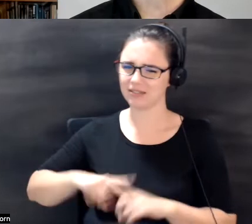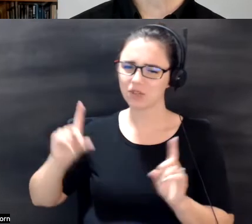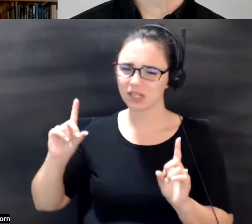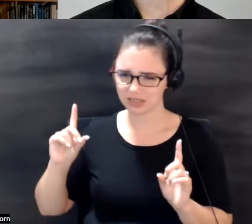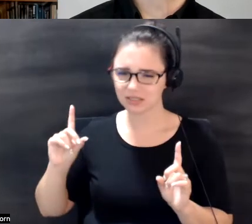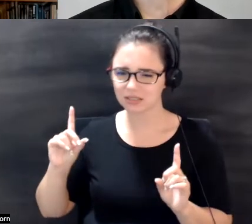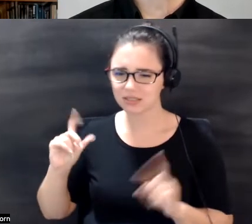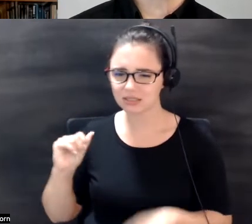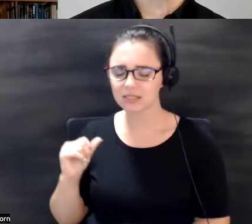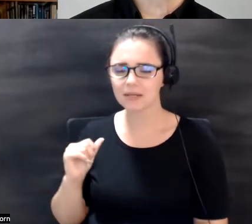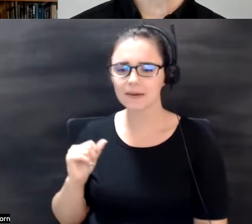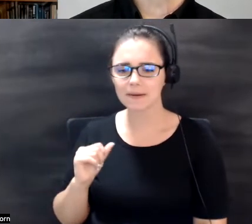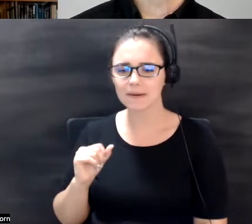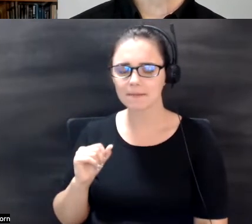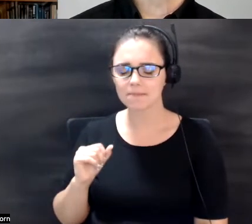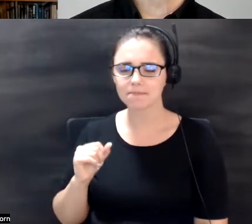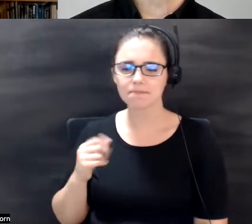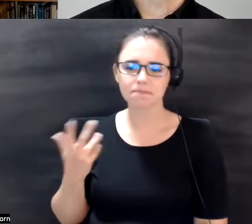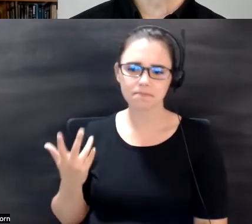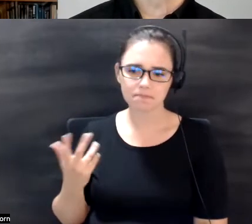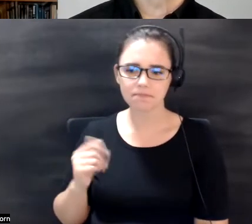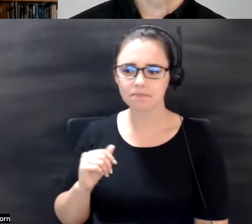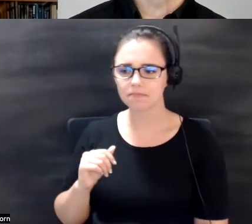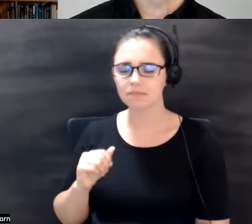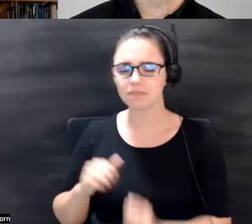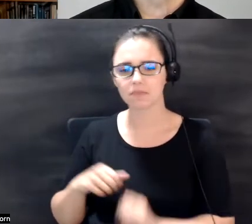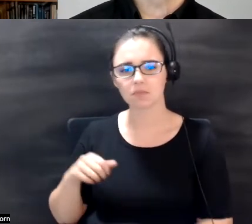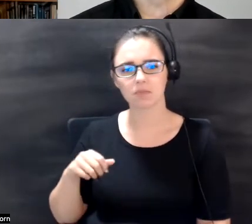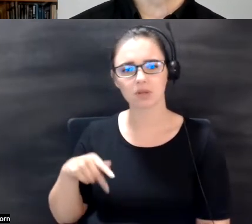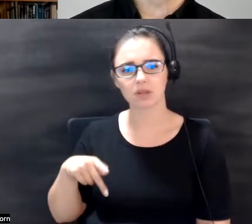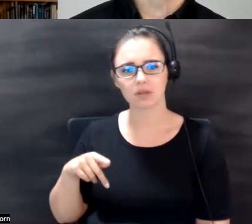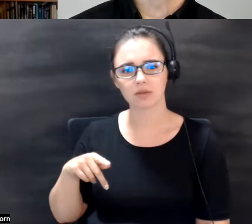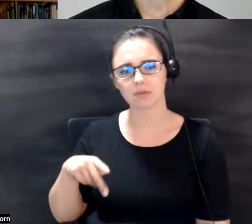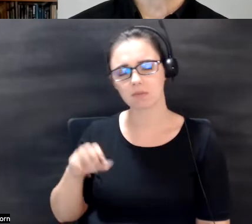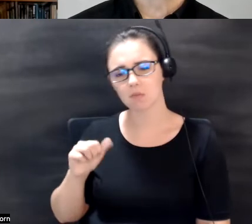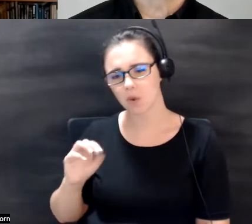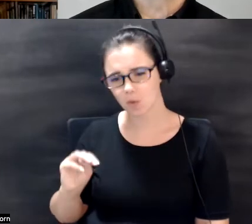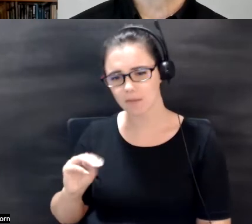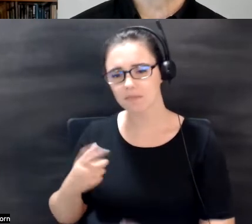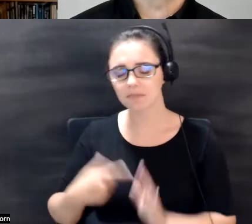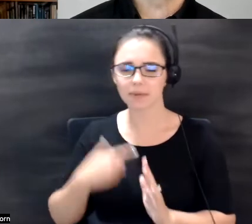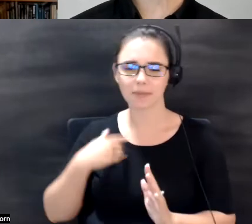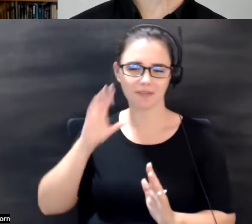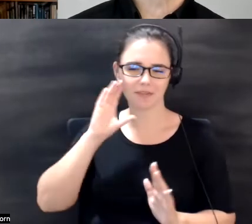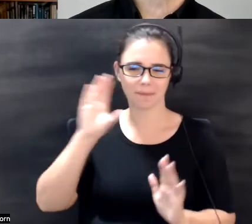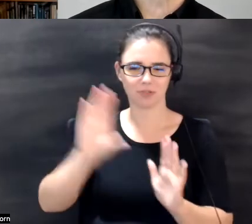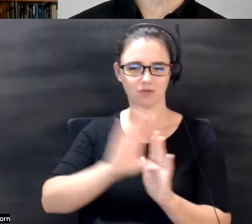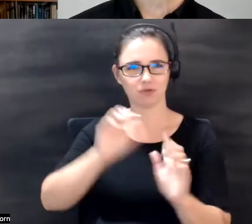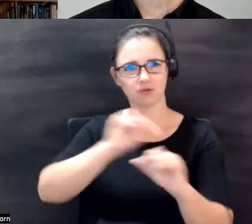that was really different. Um, so, and with poems, I guess, sometimes like an image or a line comes to me first.